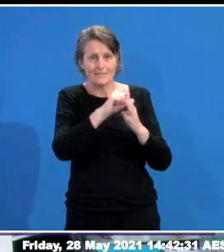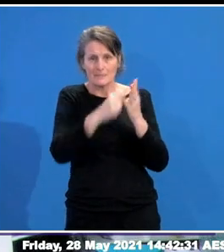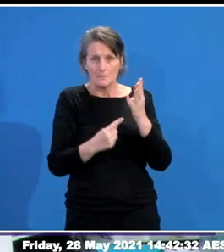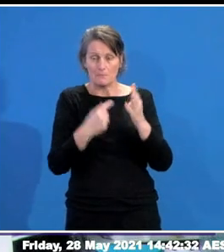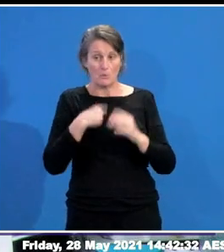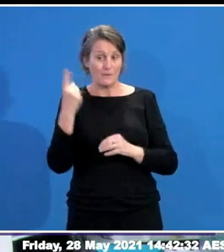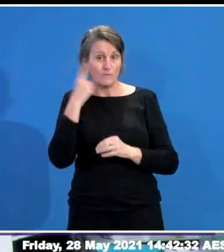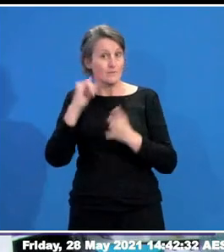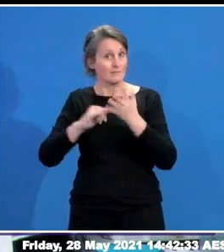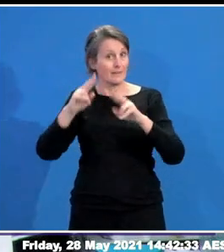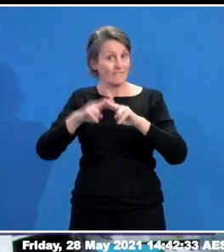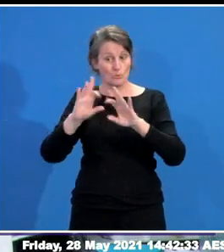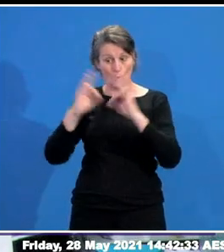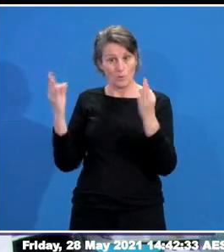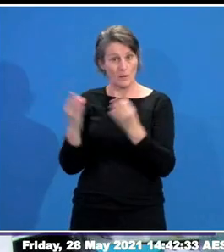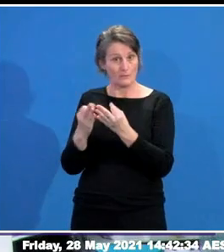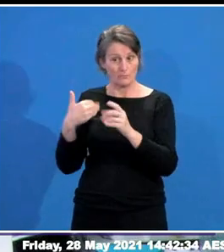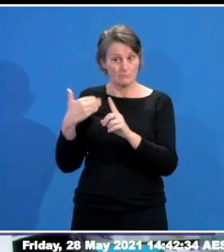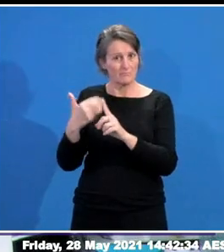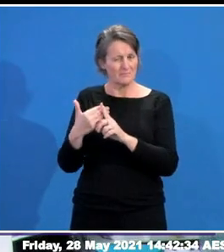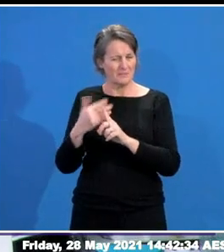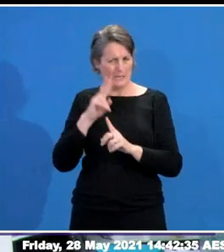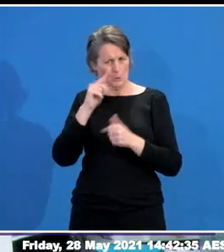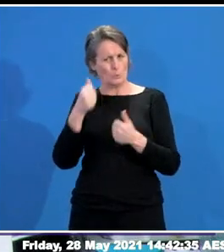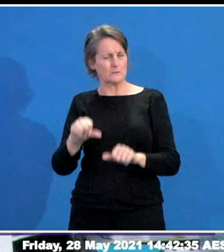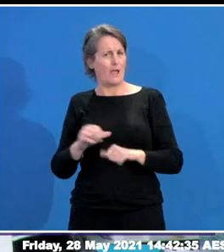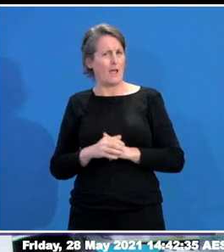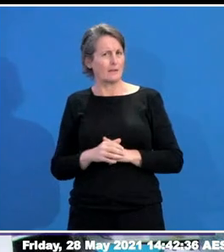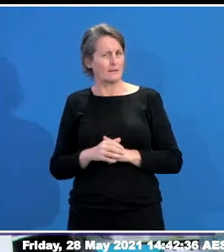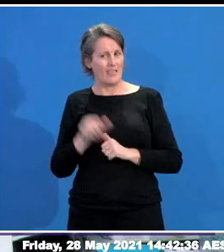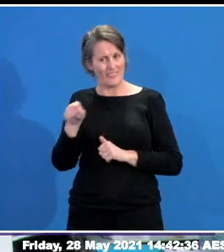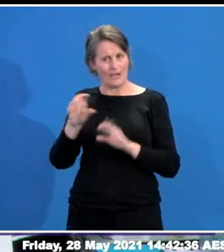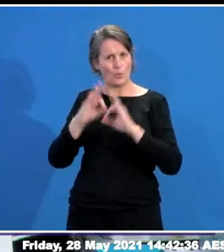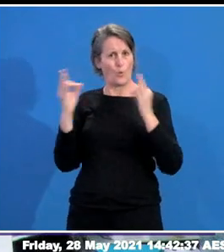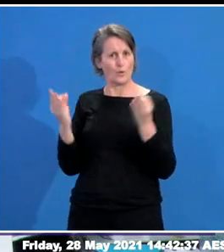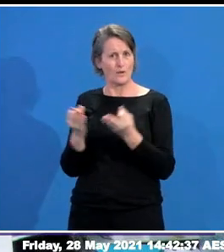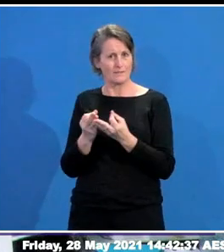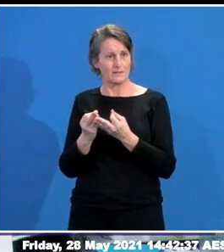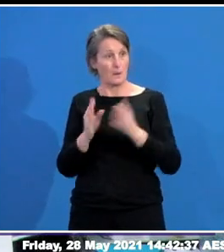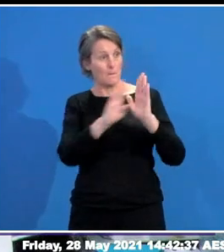nearly five days, it does seem to be an organisation that has a board with